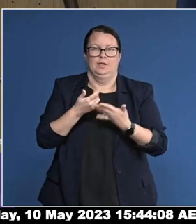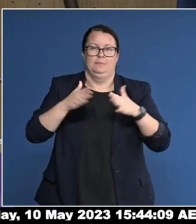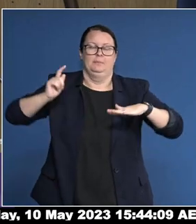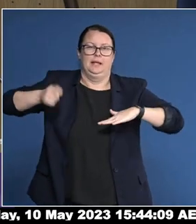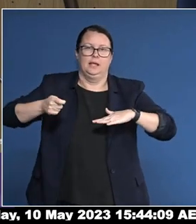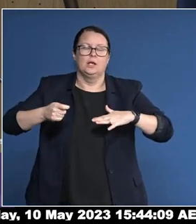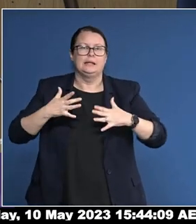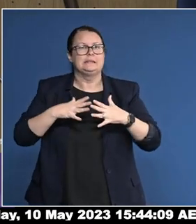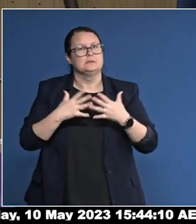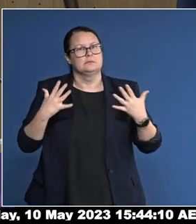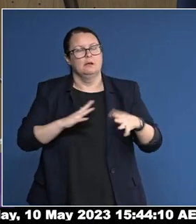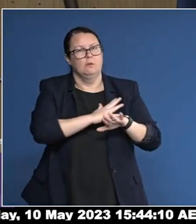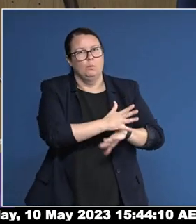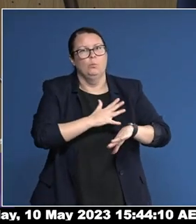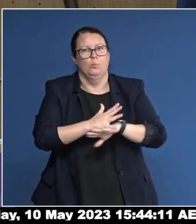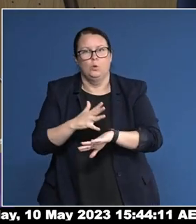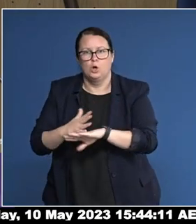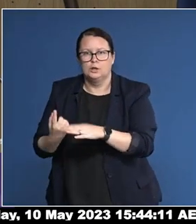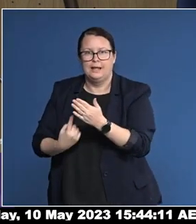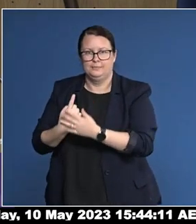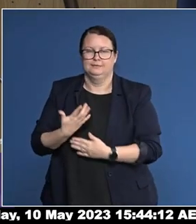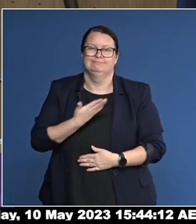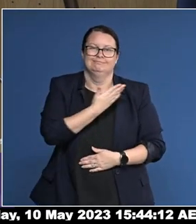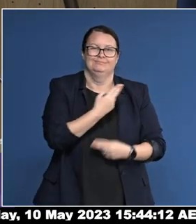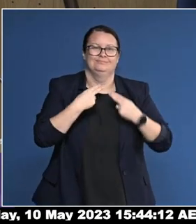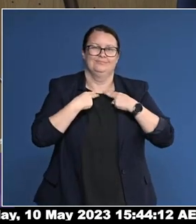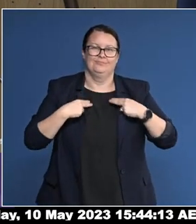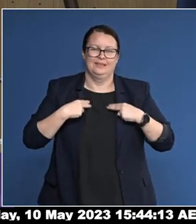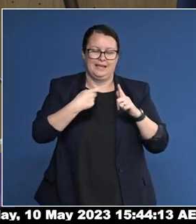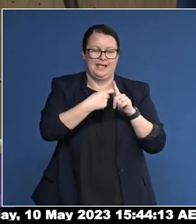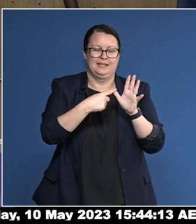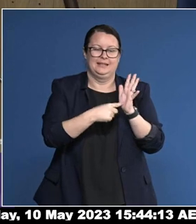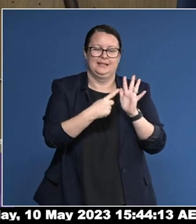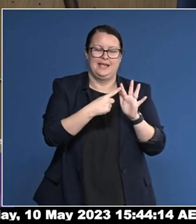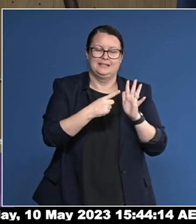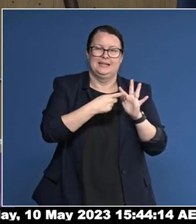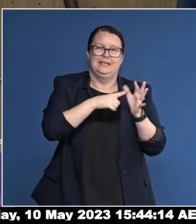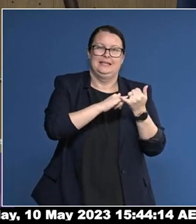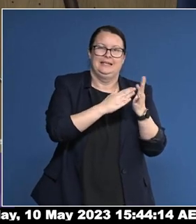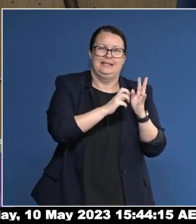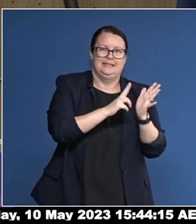many people. Ms Kate Eastman AM SC and Gillian Mahony, Counsel Assisting the Royal